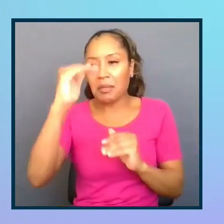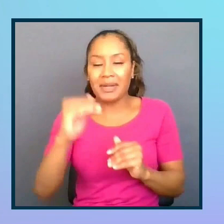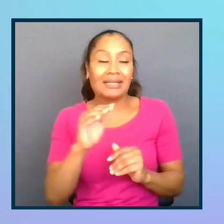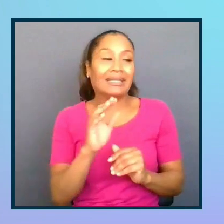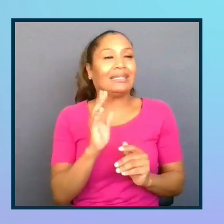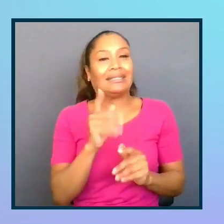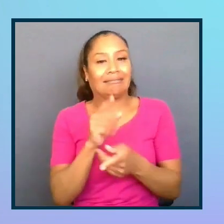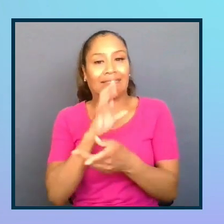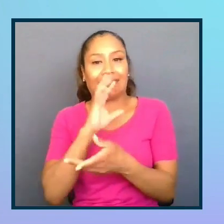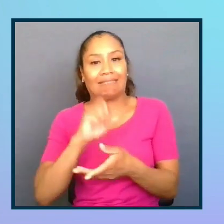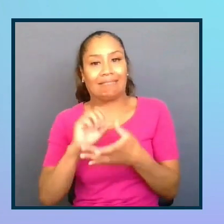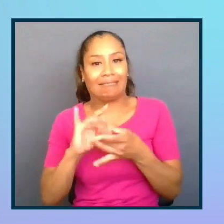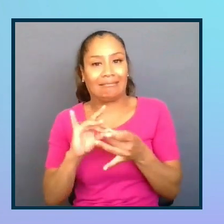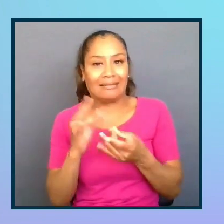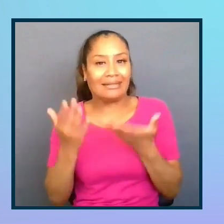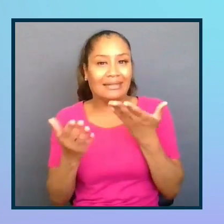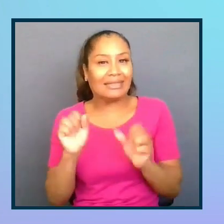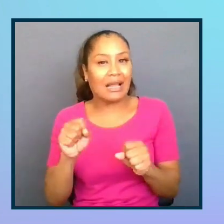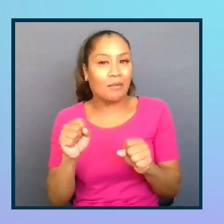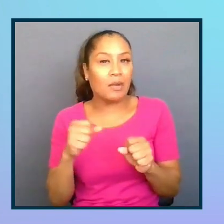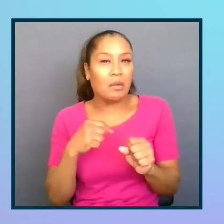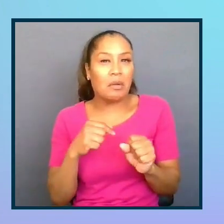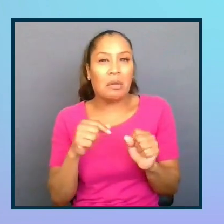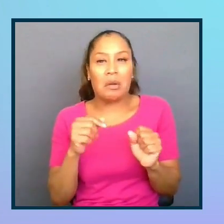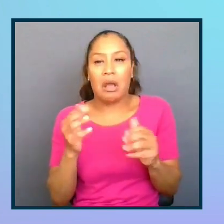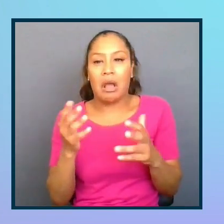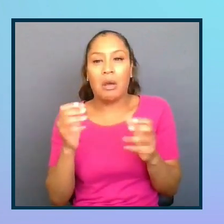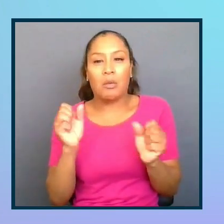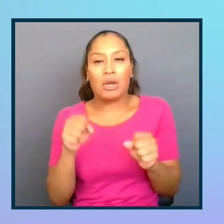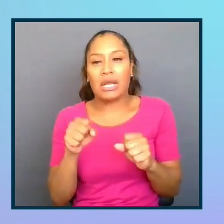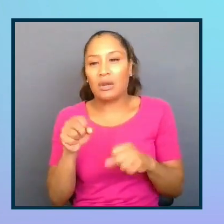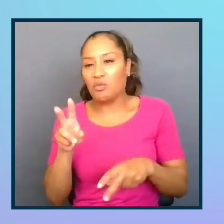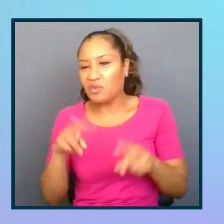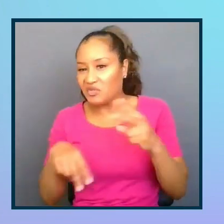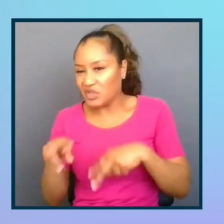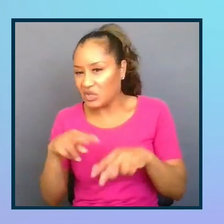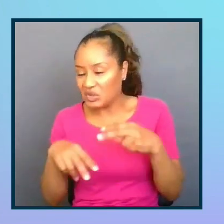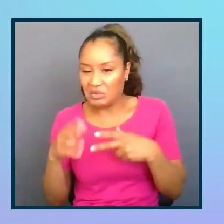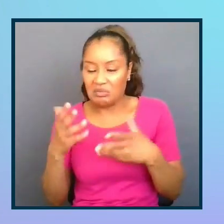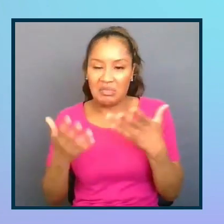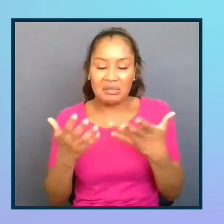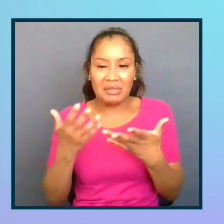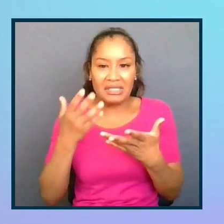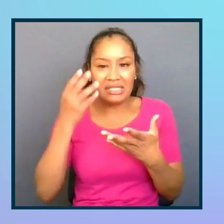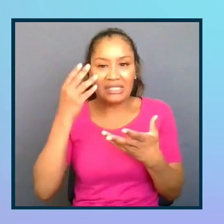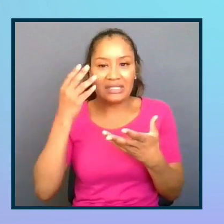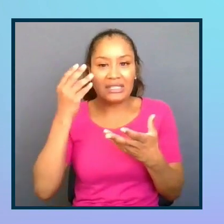it's potentially something that we could review to say maybe information not currently available